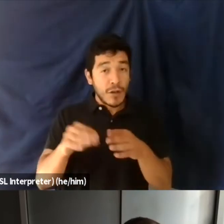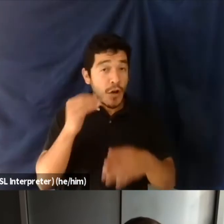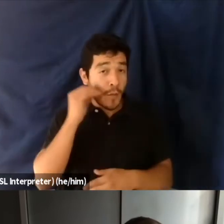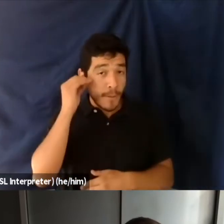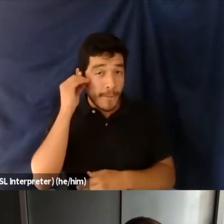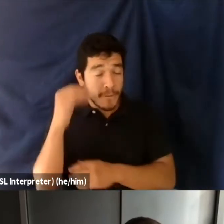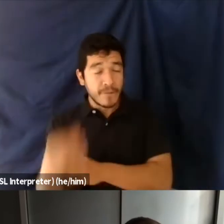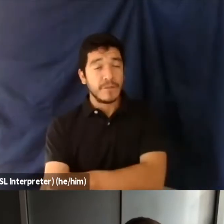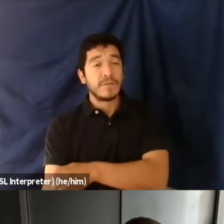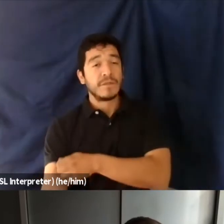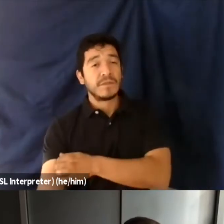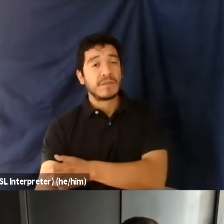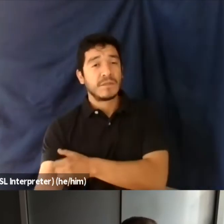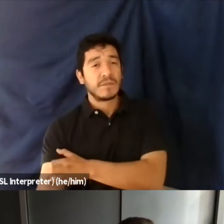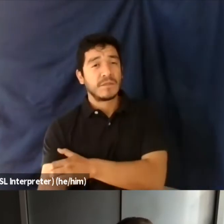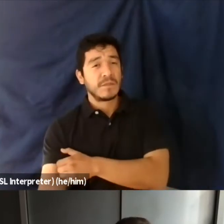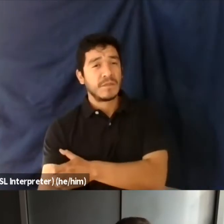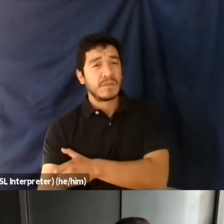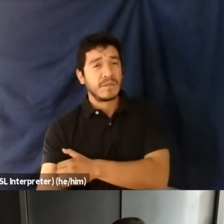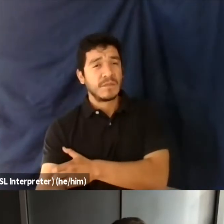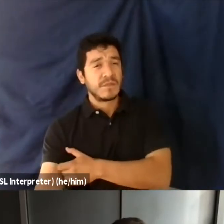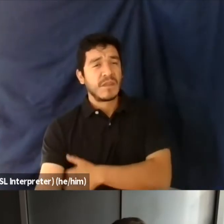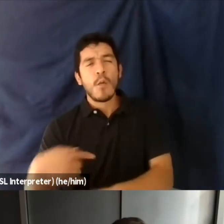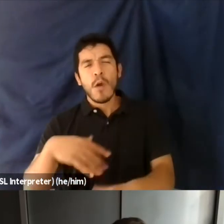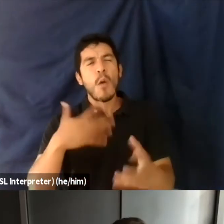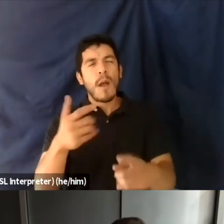And that we wanted this to be amongst communities, to bring communities together.